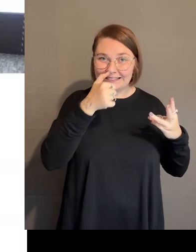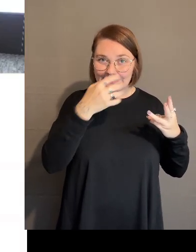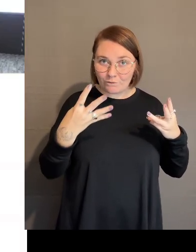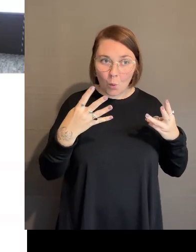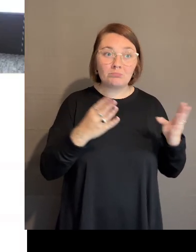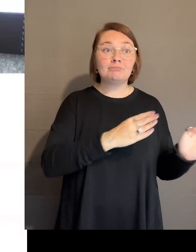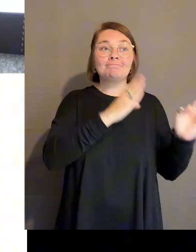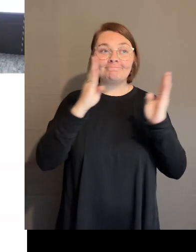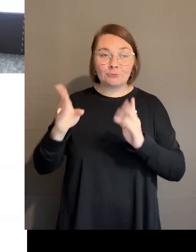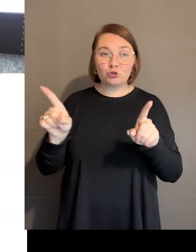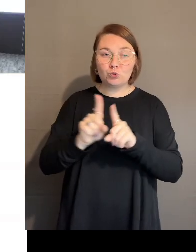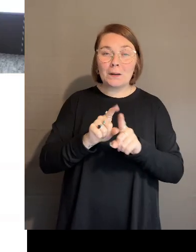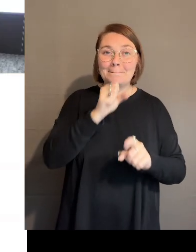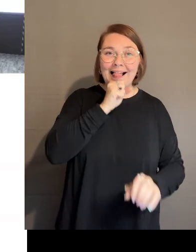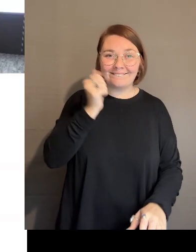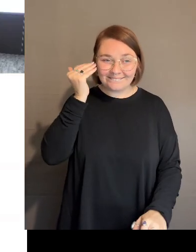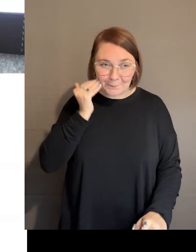As well as between males and females.